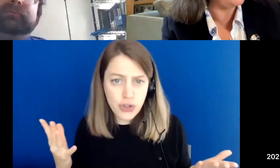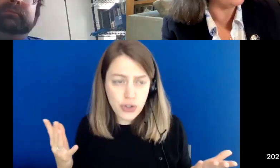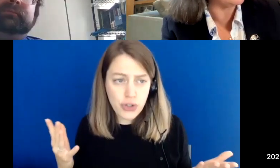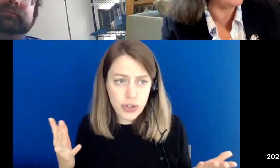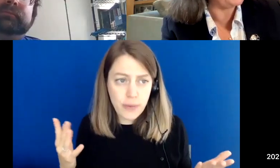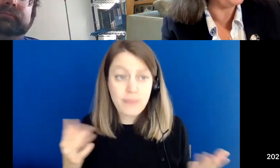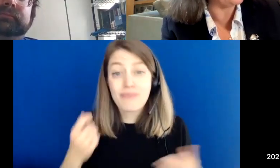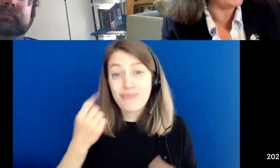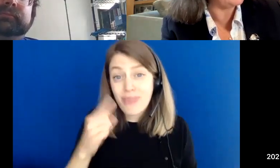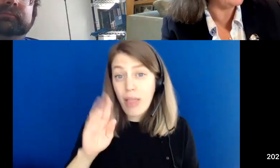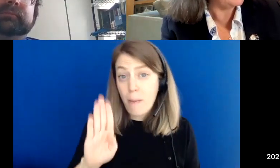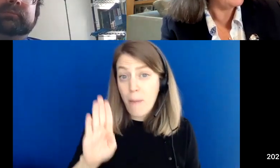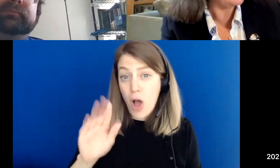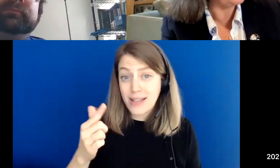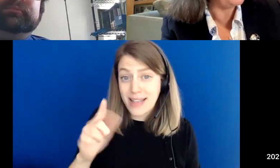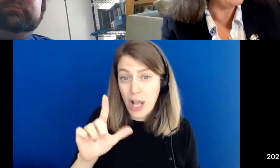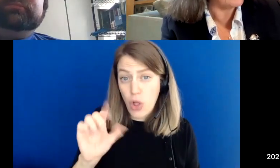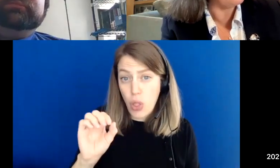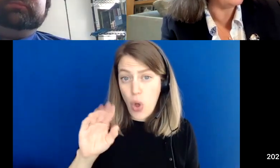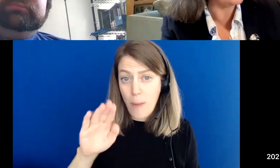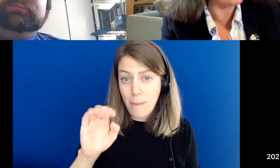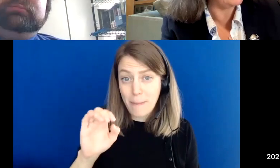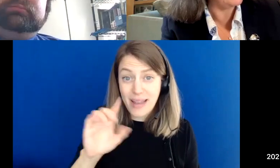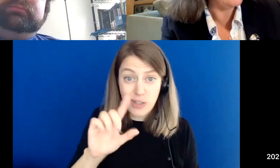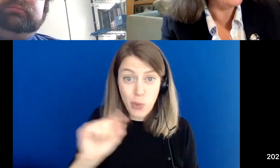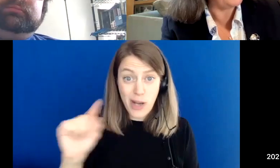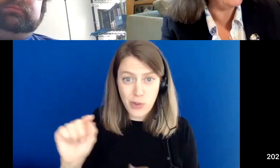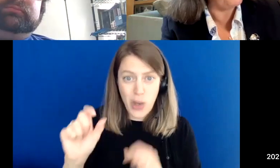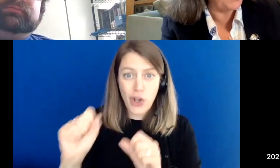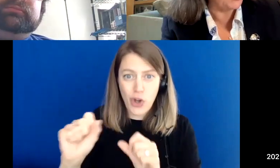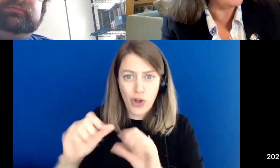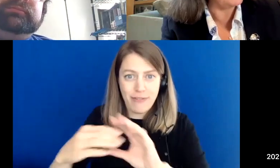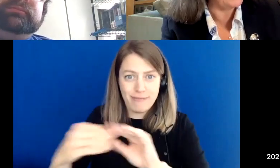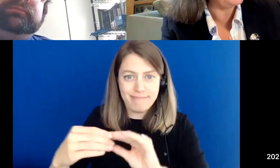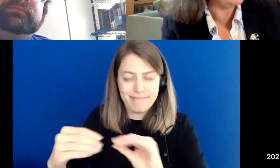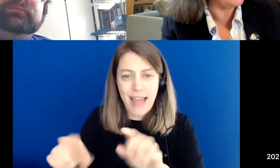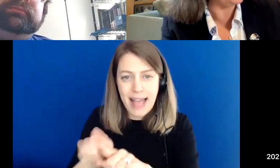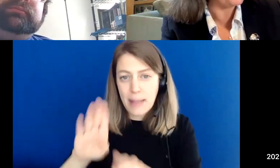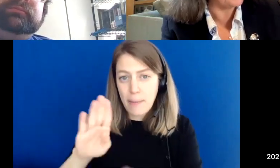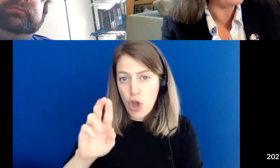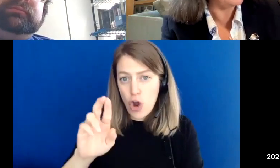for example, portrayed it as a BRI victory. In part and maybe in a large part,